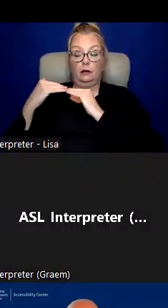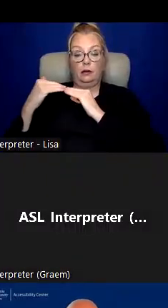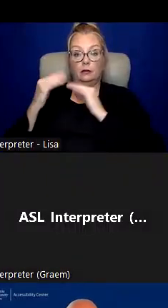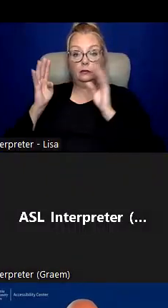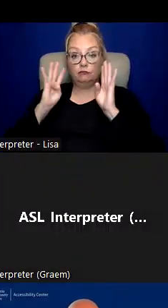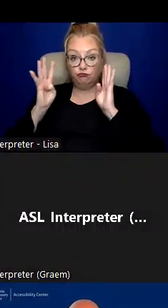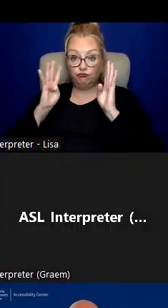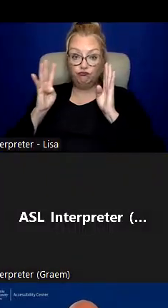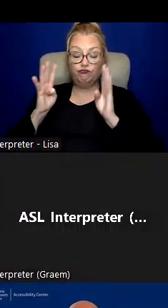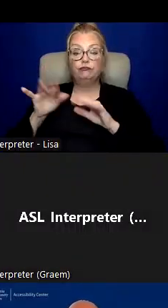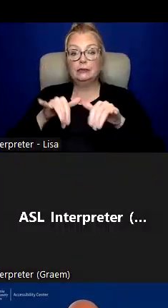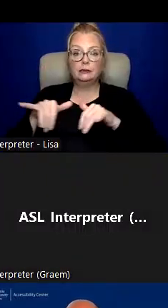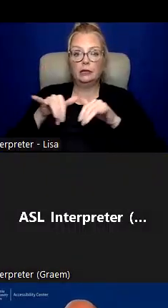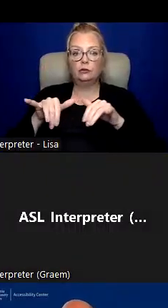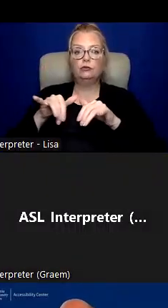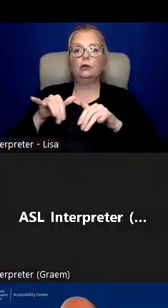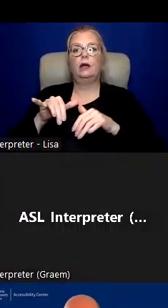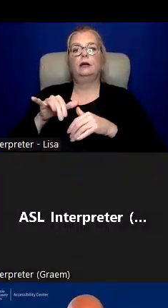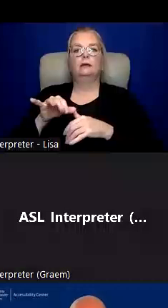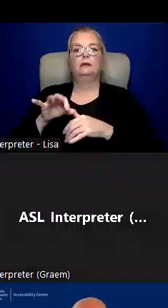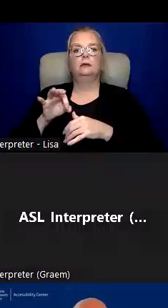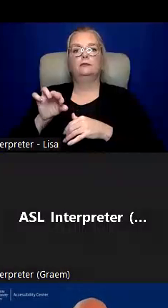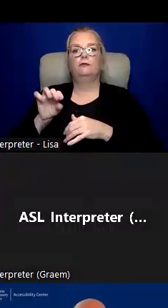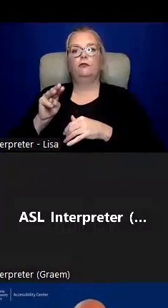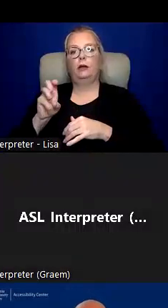that we thought, OK, we think this will work.